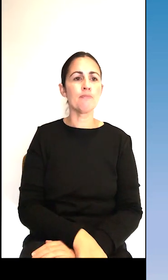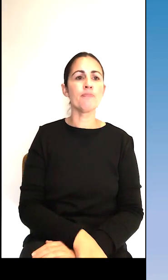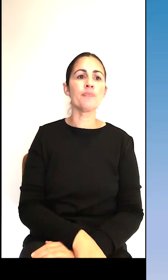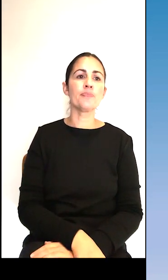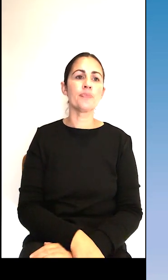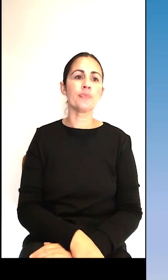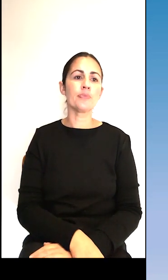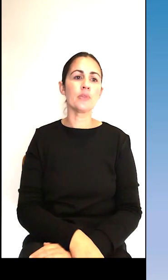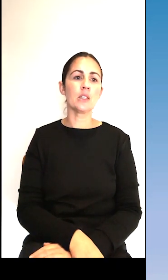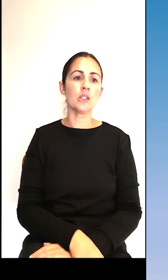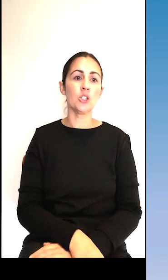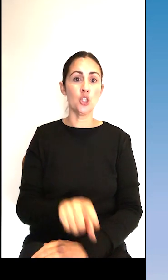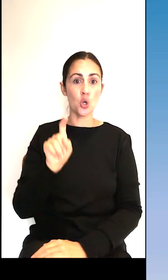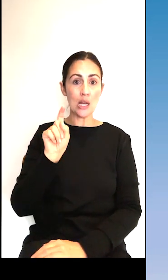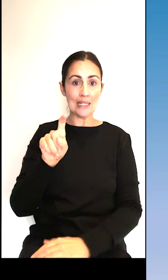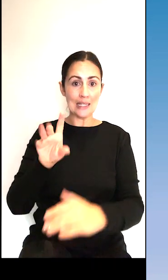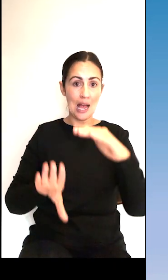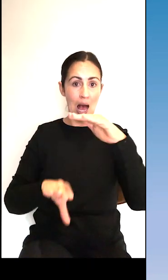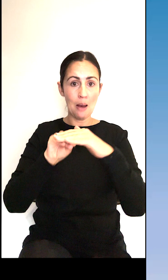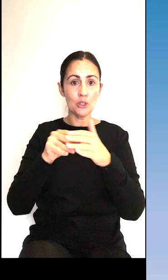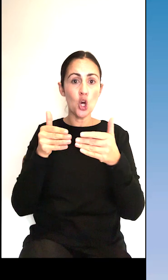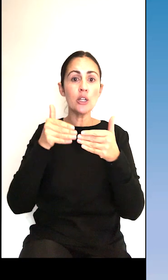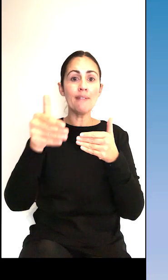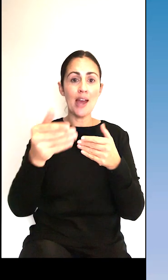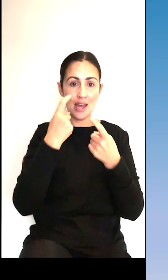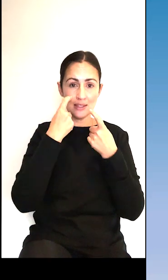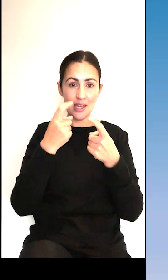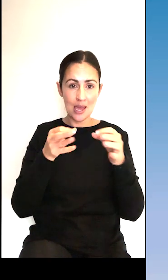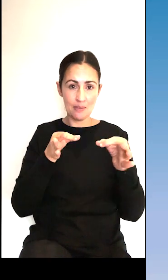So basically you click on 'Upload advance care plan' and that will upload